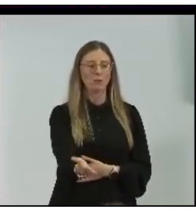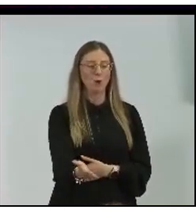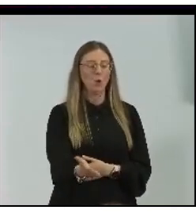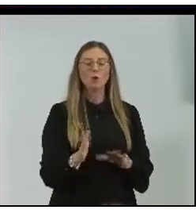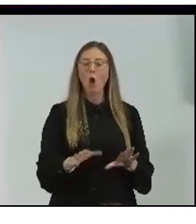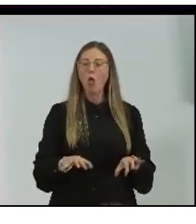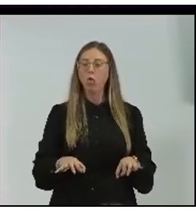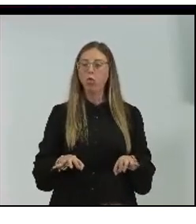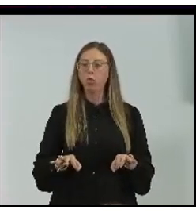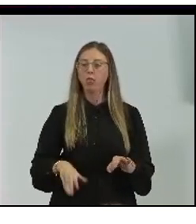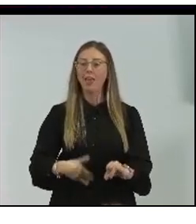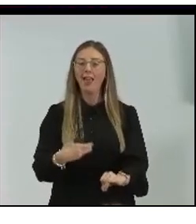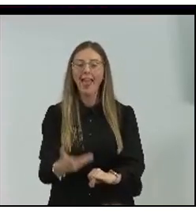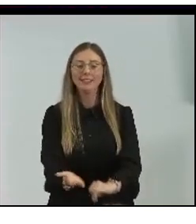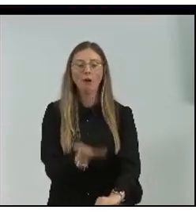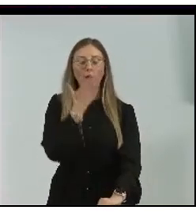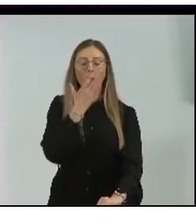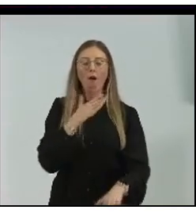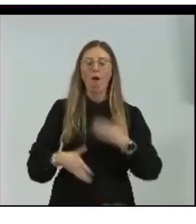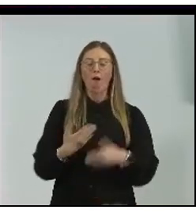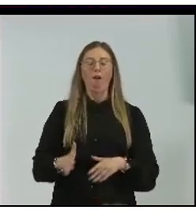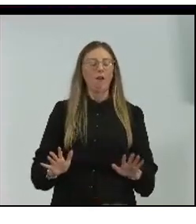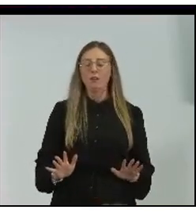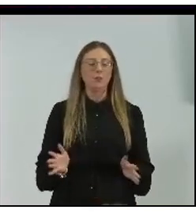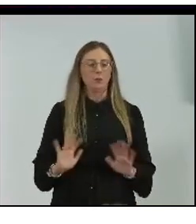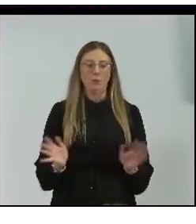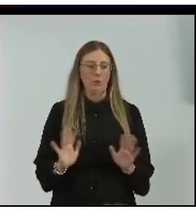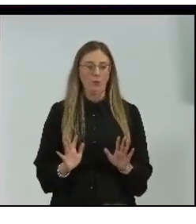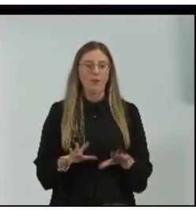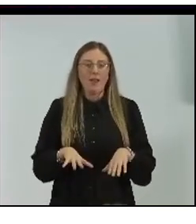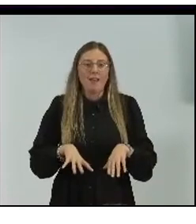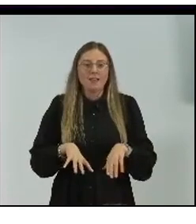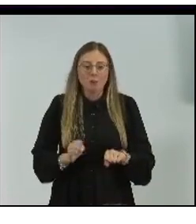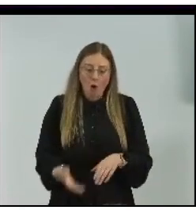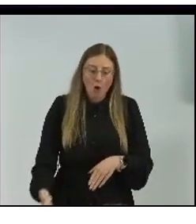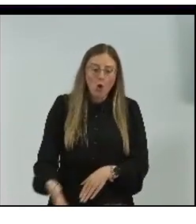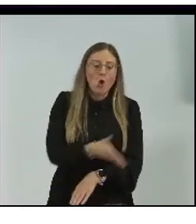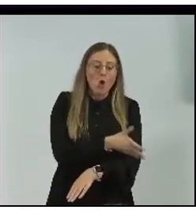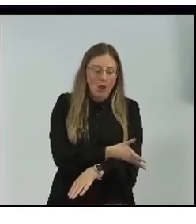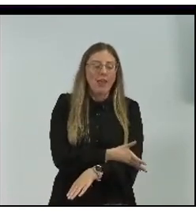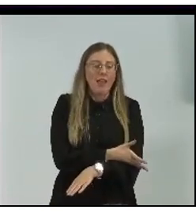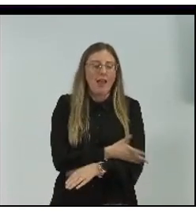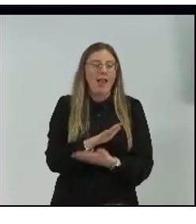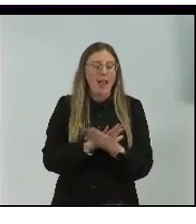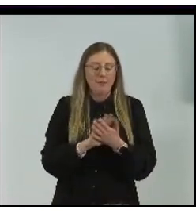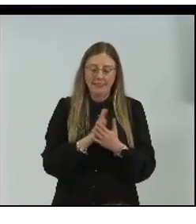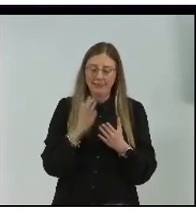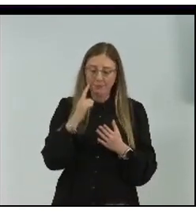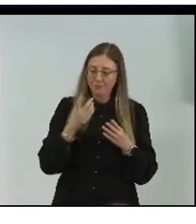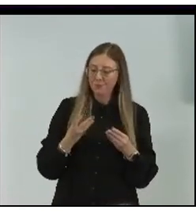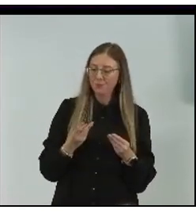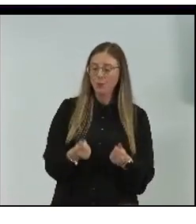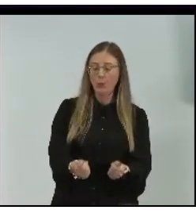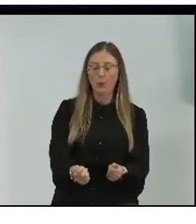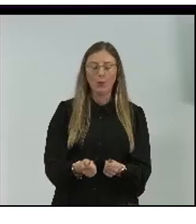And you know, we're used to saying shift left in the accessibility community, do things earlier in the project process. I think probably the challenge with that,